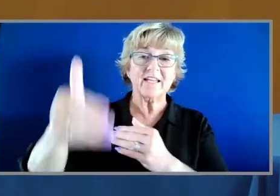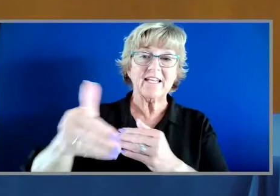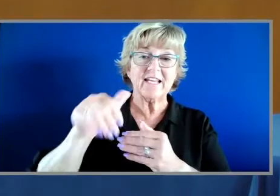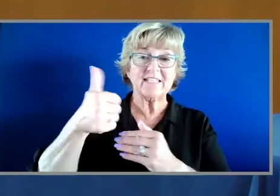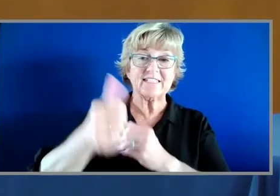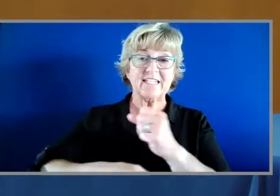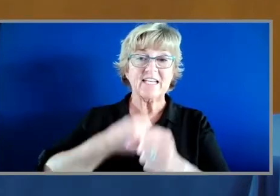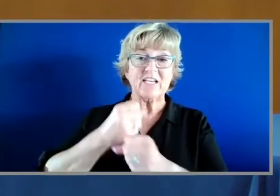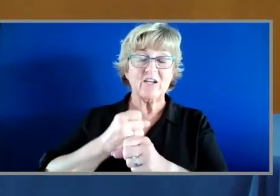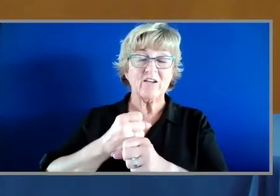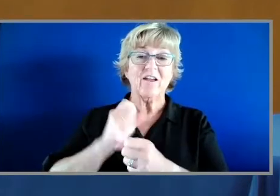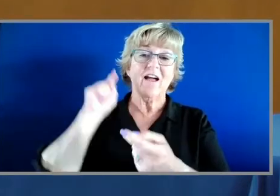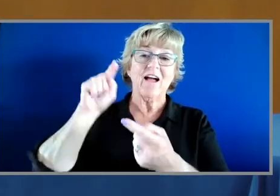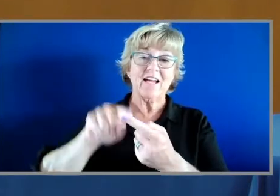Studio: 2031 so with that I want to thank you for all being here, so we want to hear your.